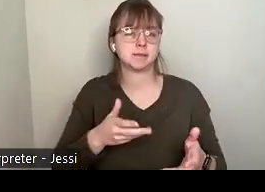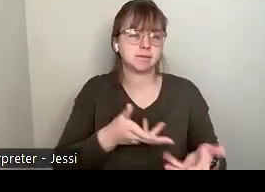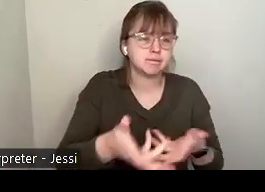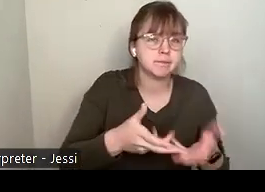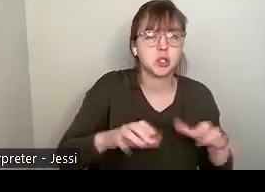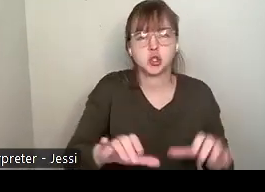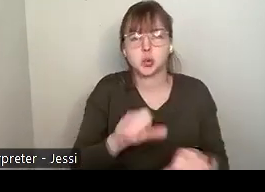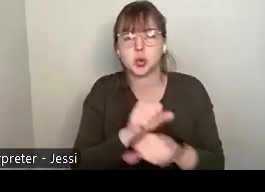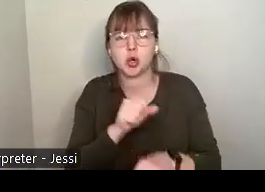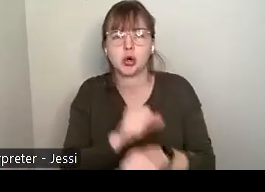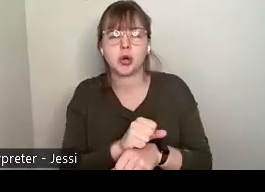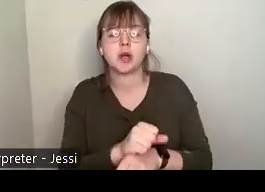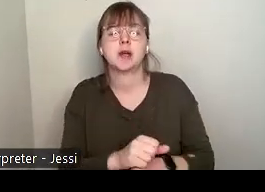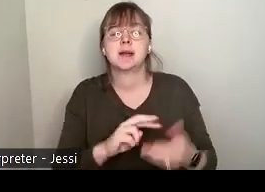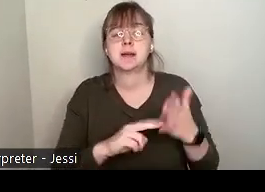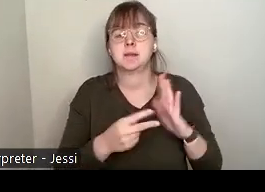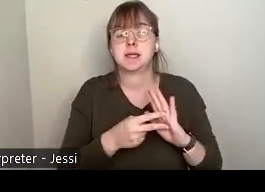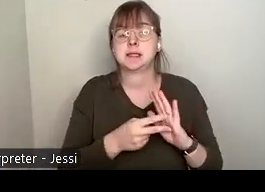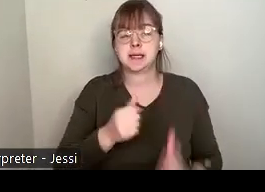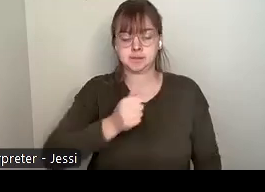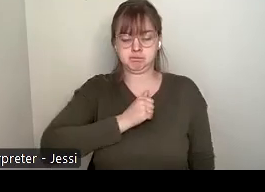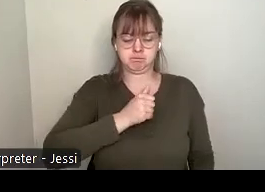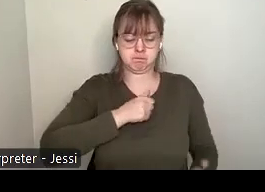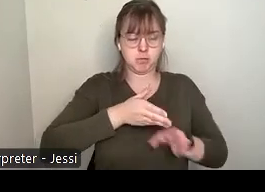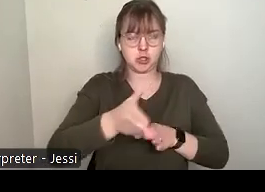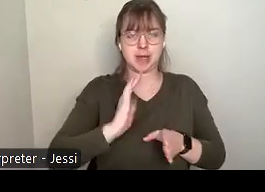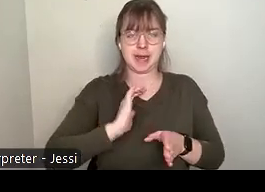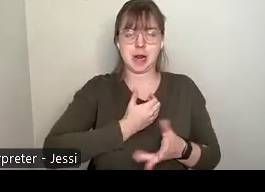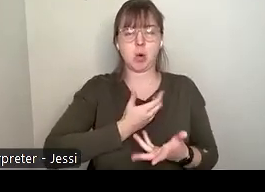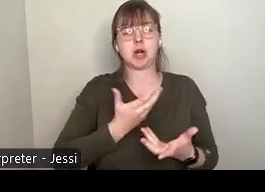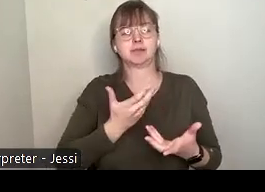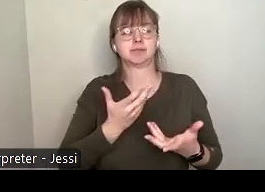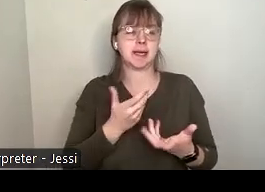really Consultants way of being in the work and you'll notice common themes here with the infant